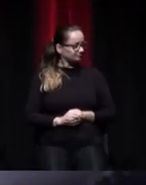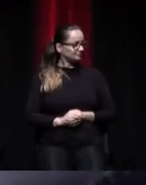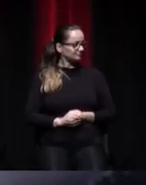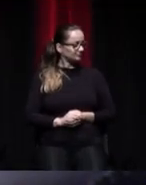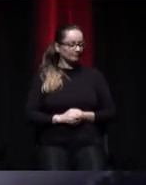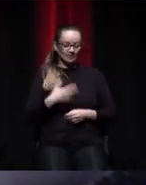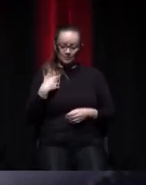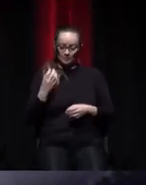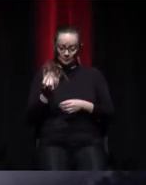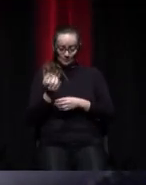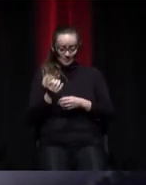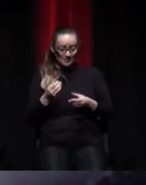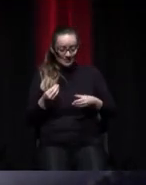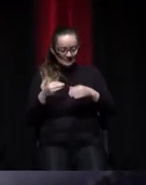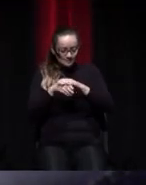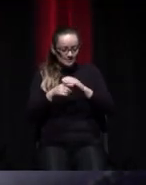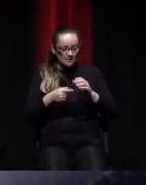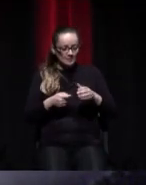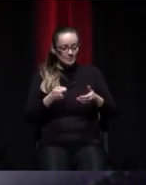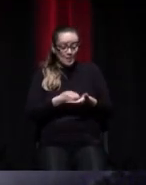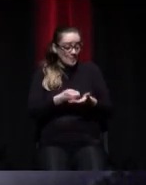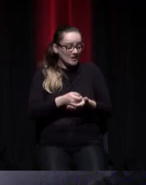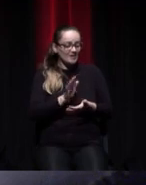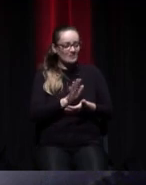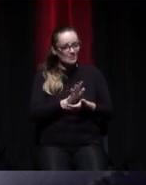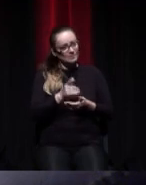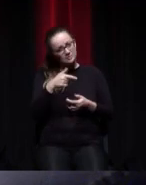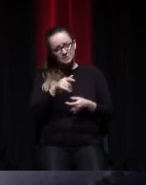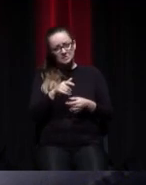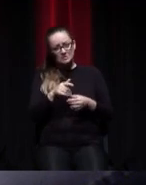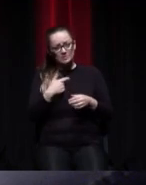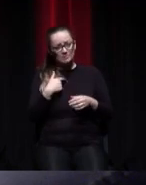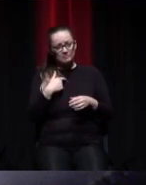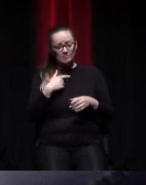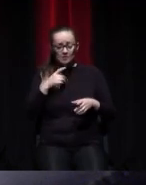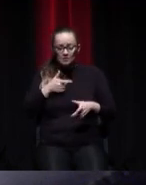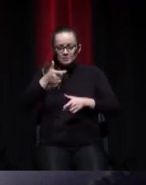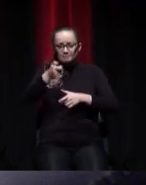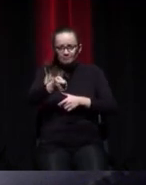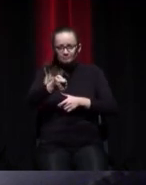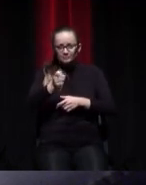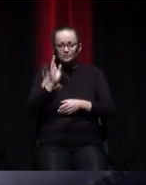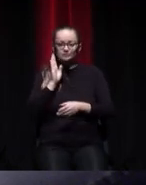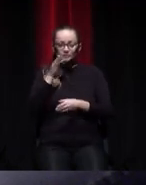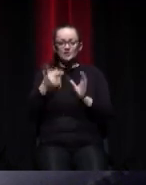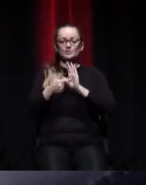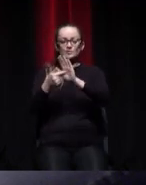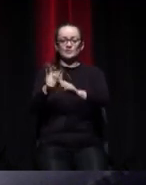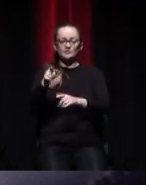not to force to look for, to place what you want in front of you.